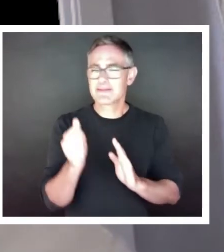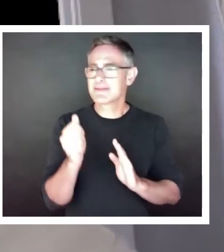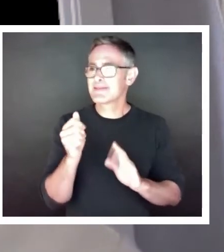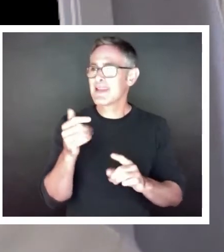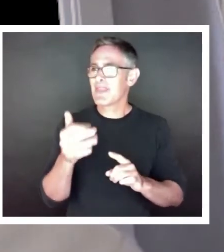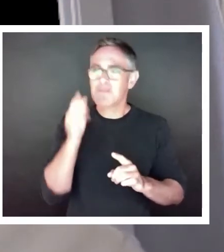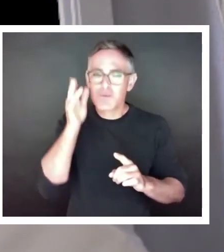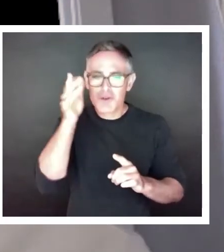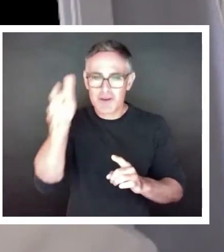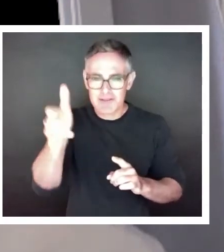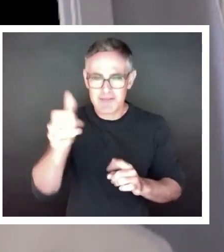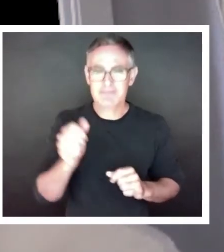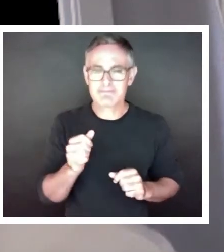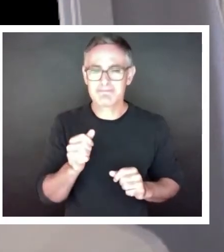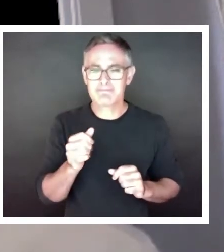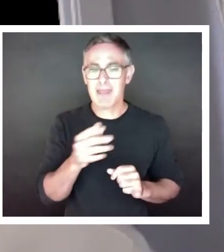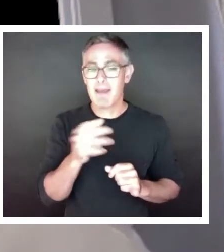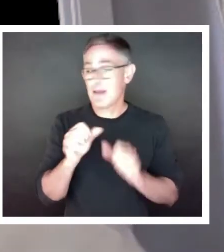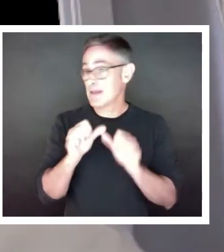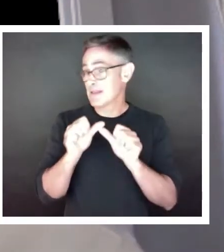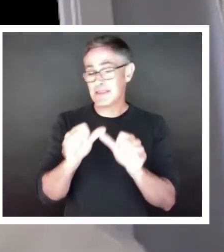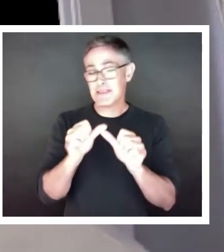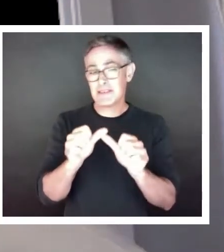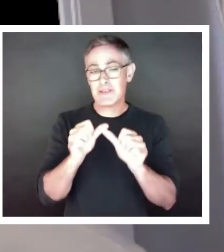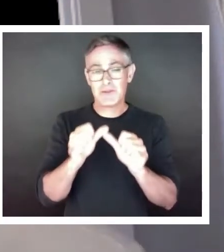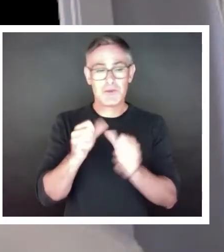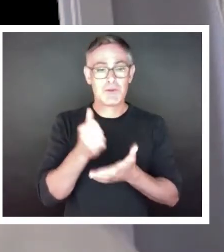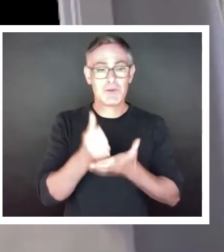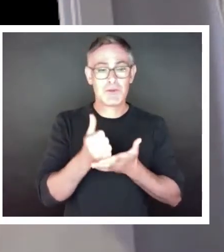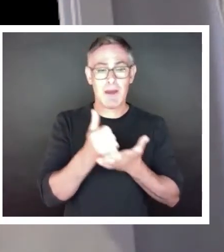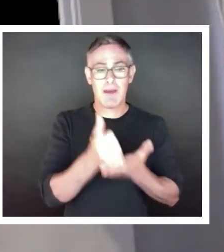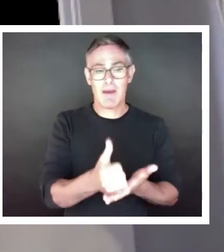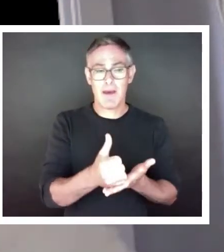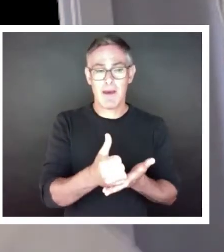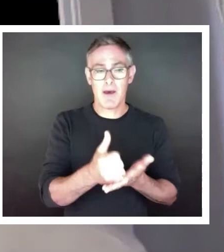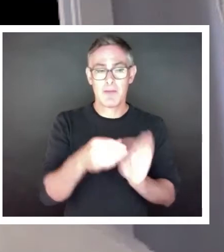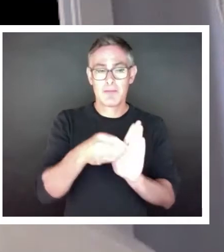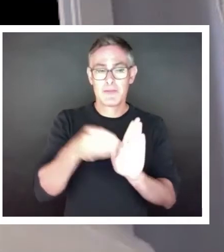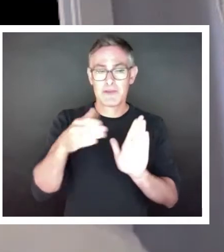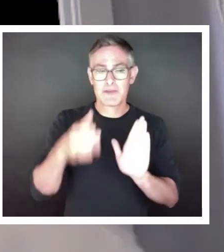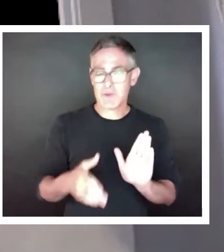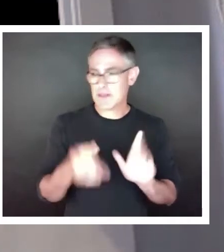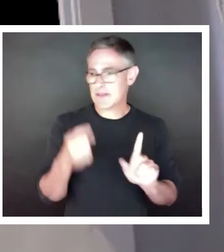and continue to help the disabled students in the university.